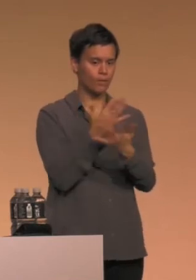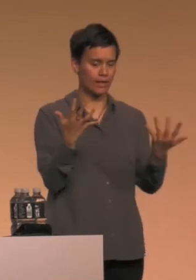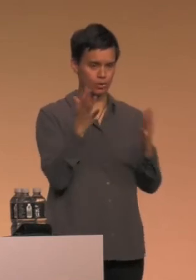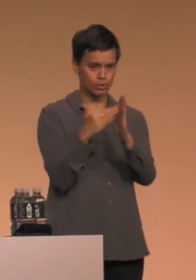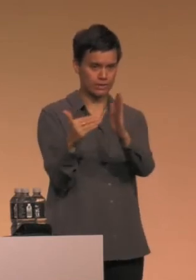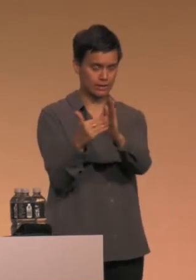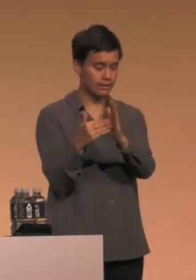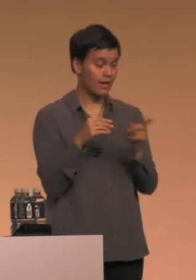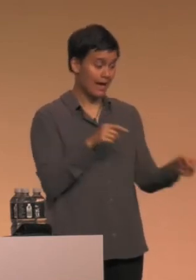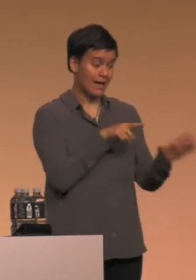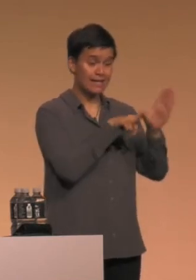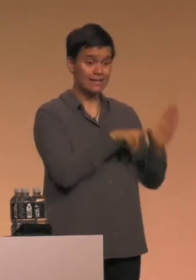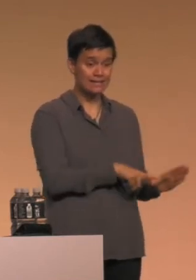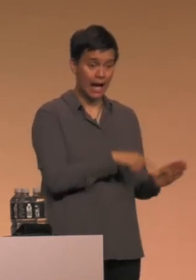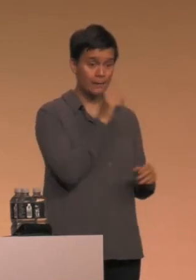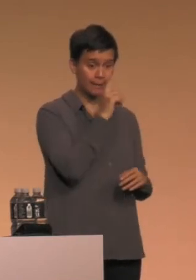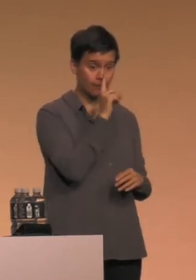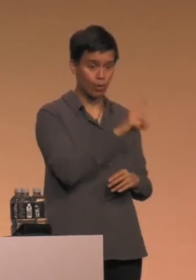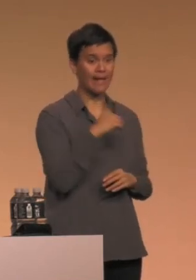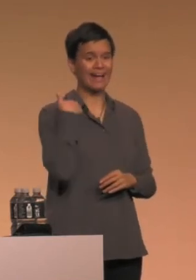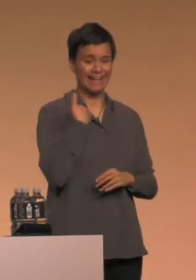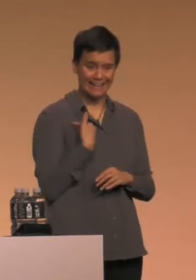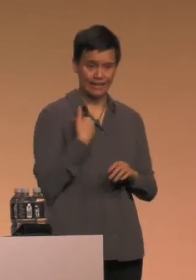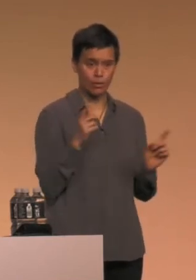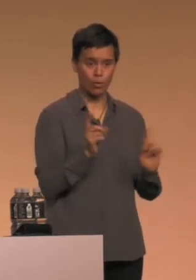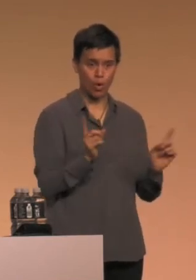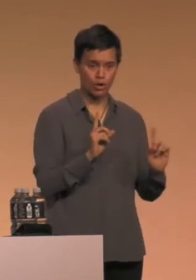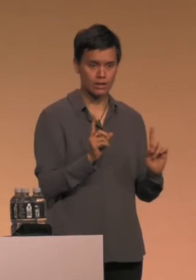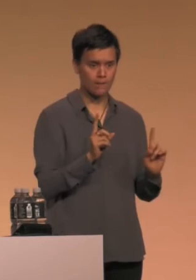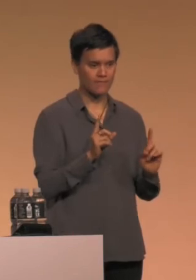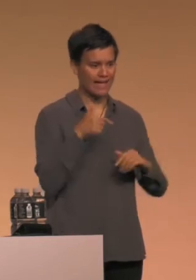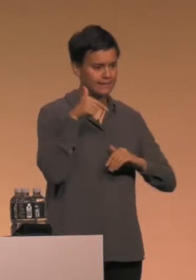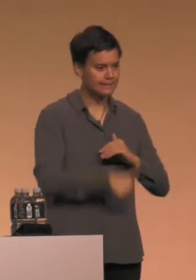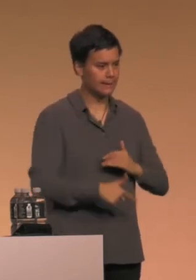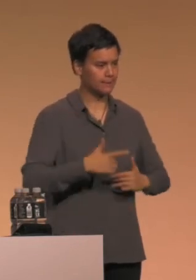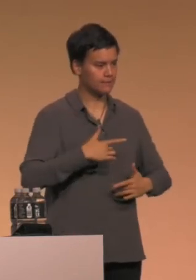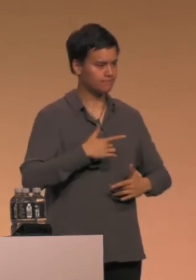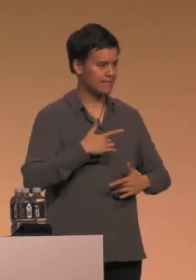Millennials need, from us, a deep sense of meaning. They want to make a difference.